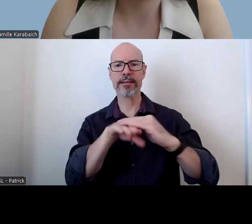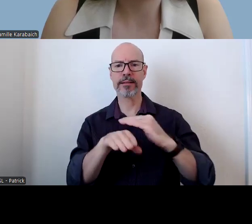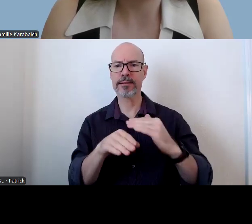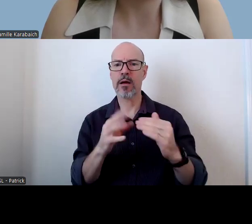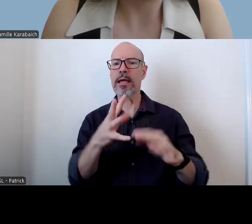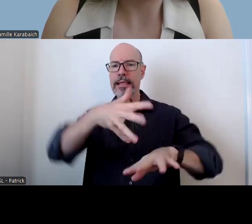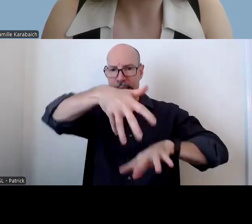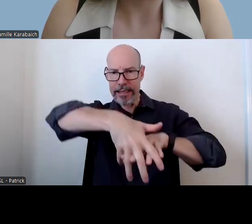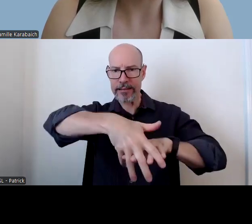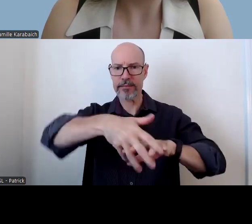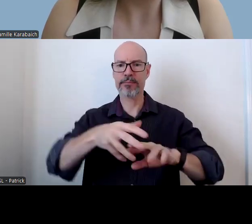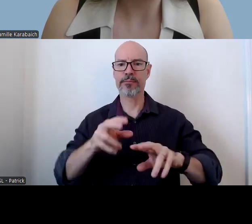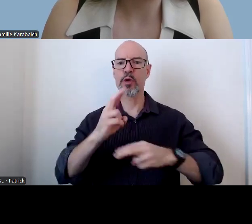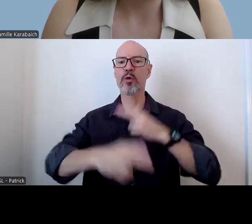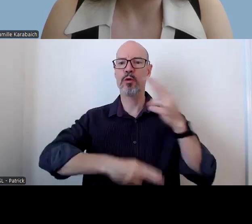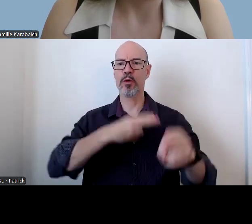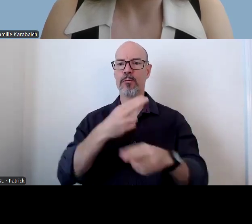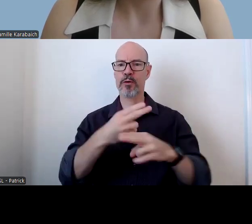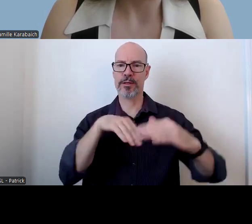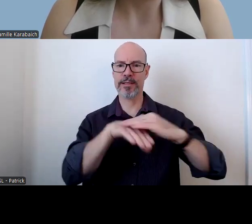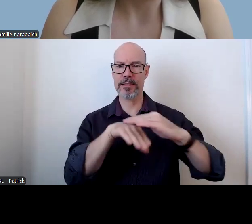start, how you can build in universal accessibility.